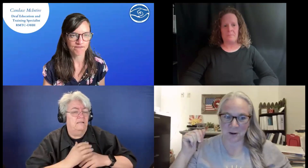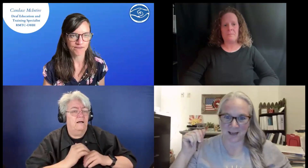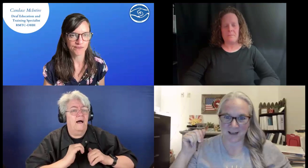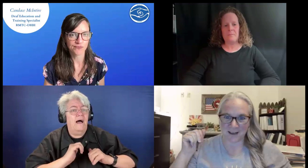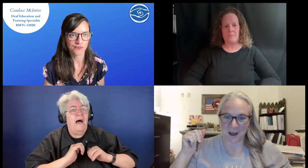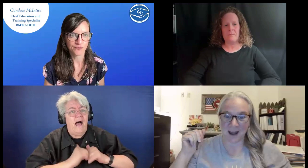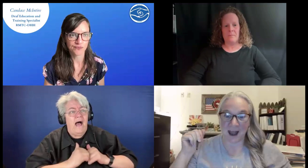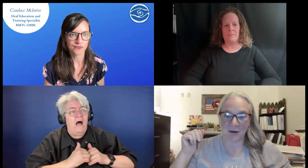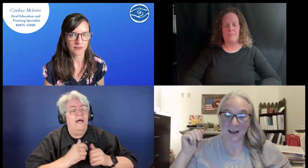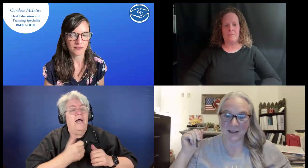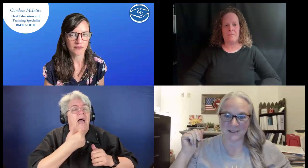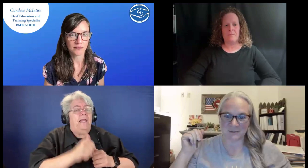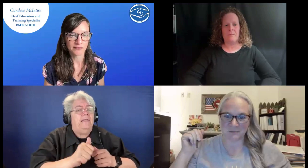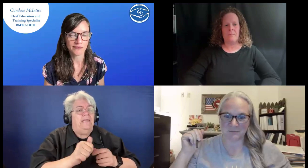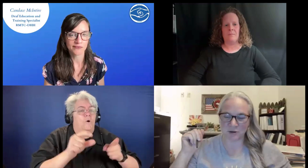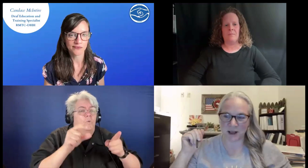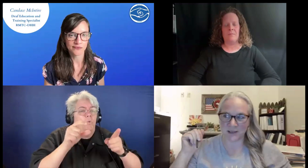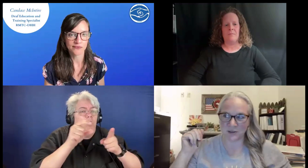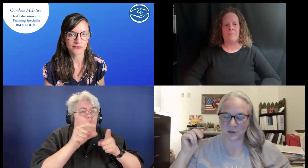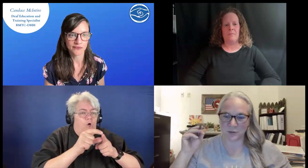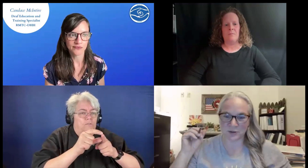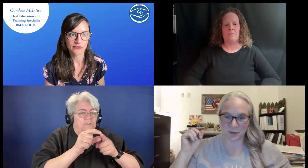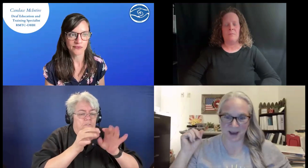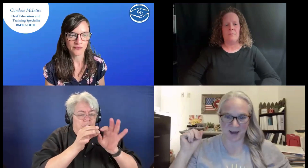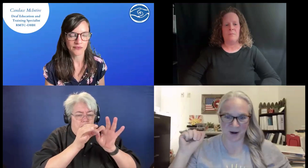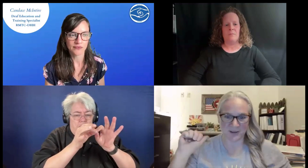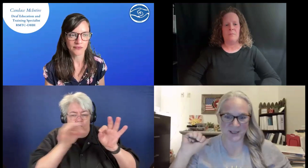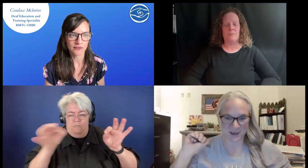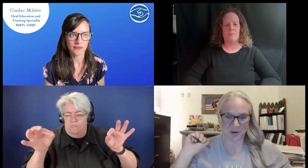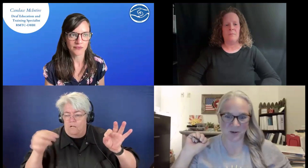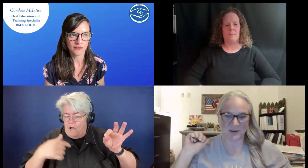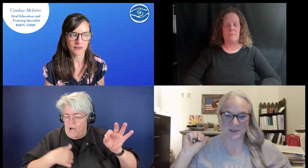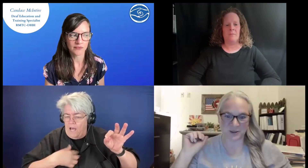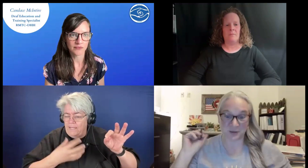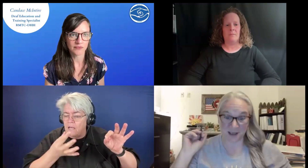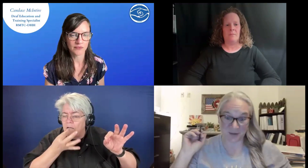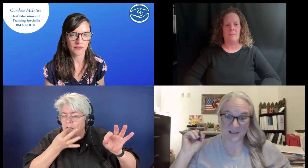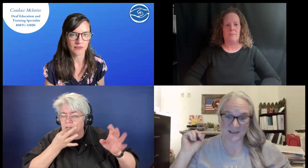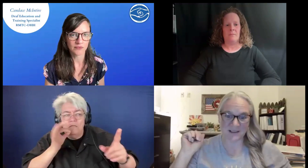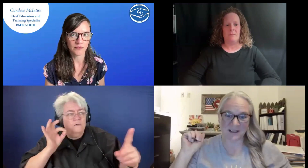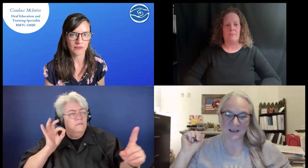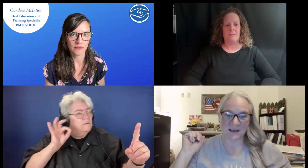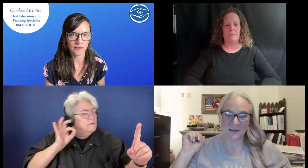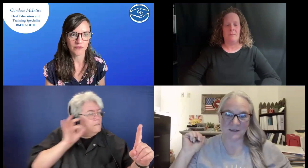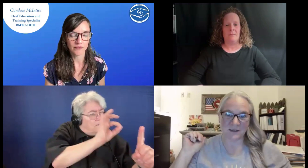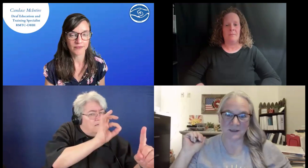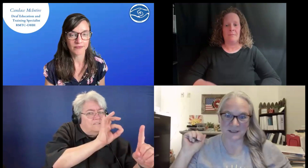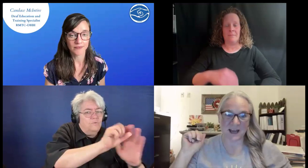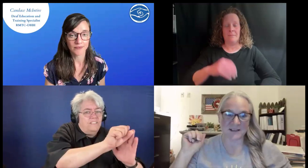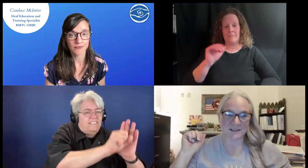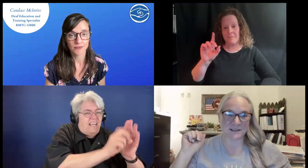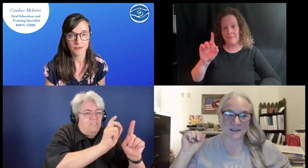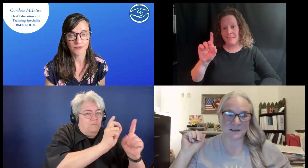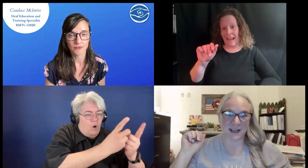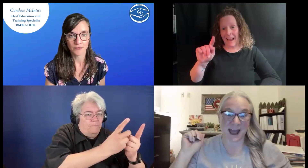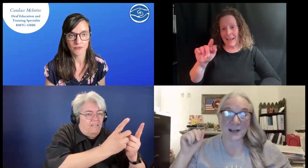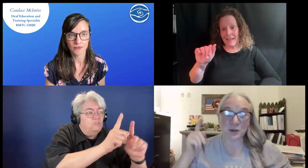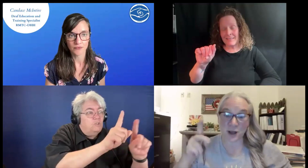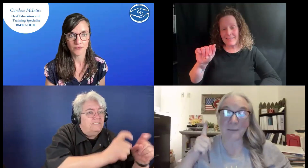wording on how I could try to persuade our state department to give us the test an extra